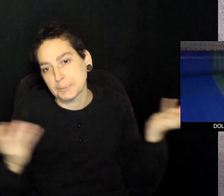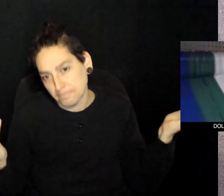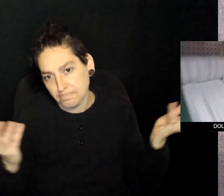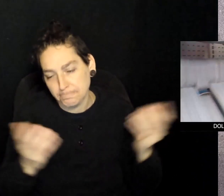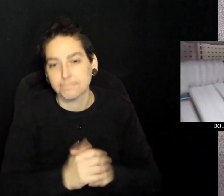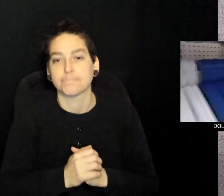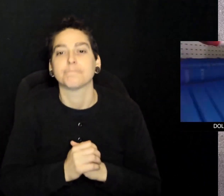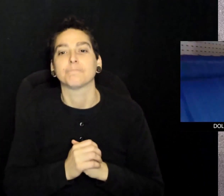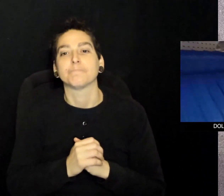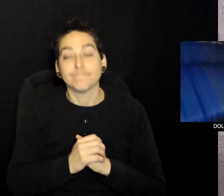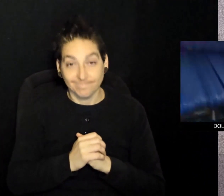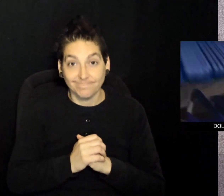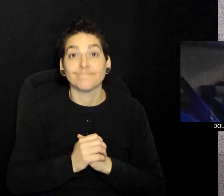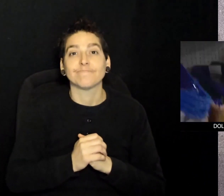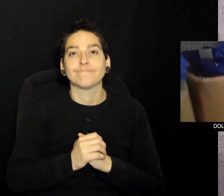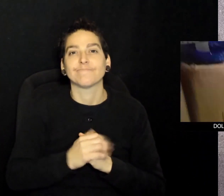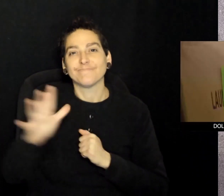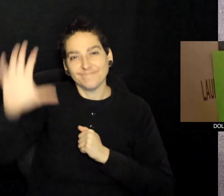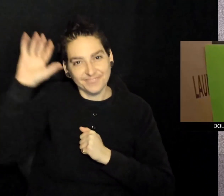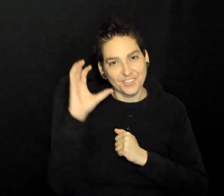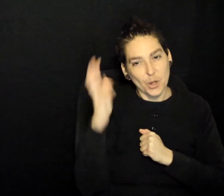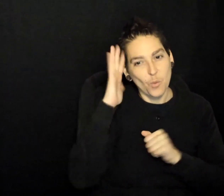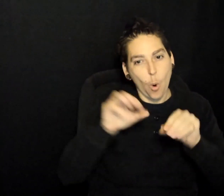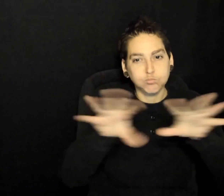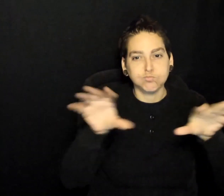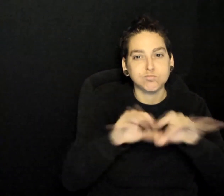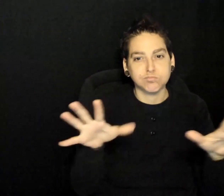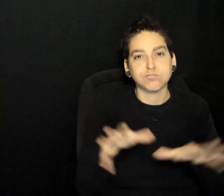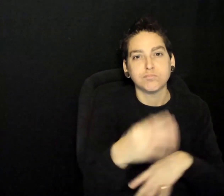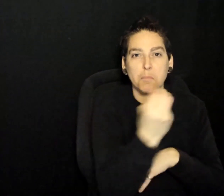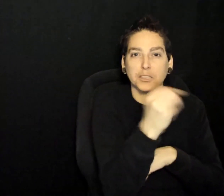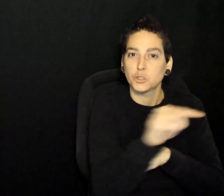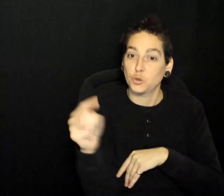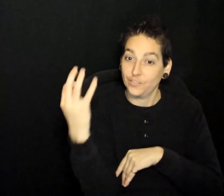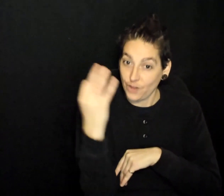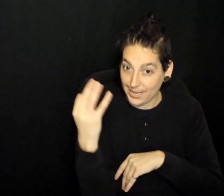but I'm more of a fan of T.J. Maxx and Ross more so than Dollar Tree